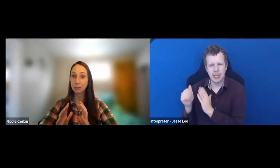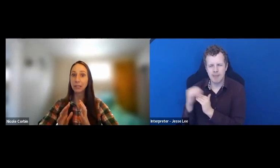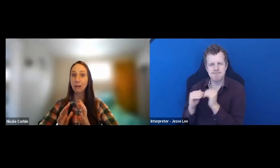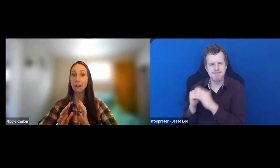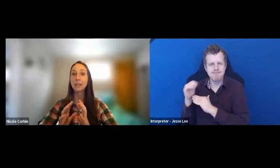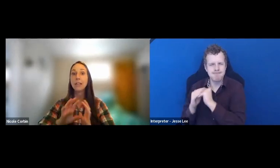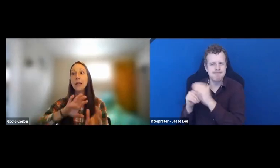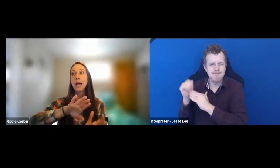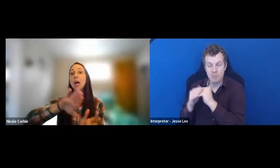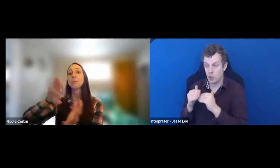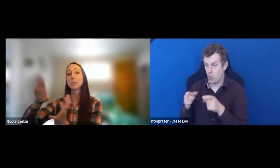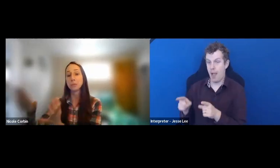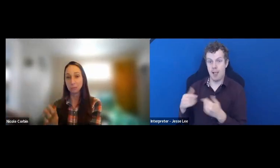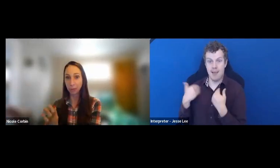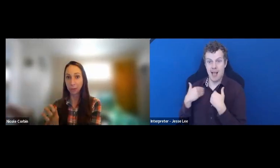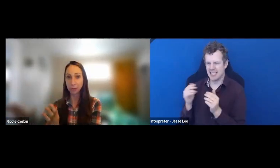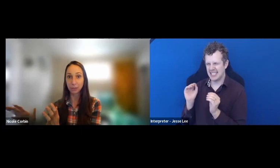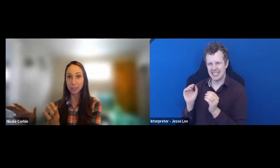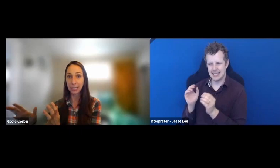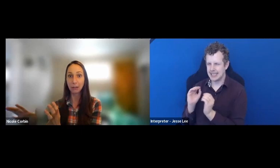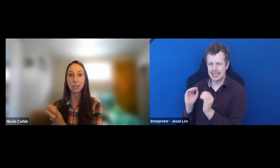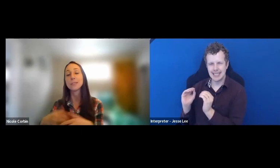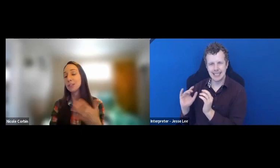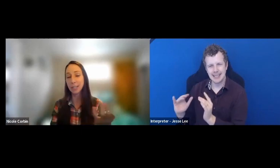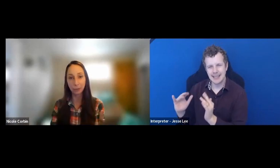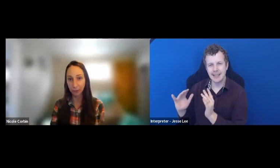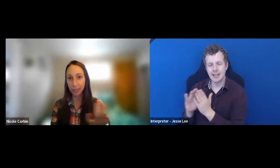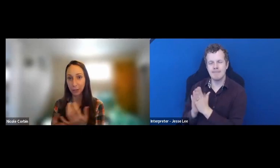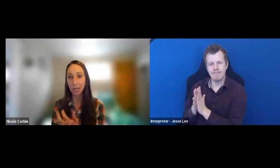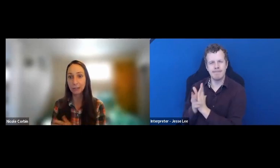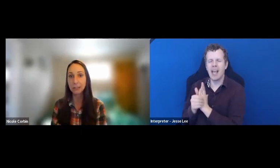early on helps with those literacy outcomes, just like with any child.